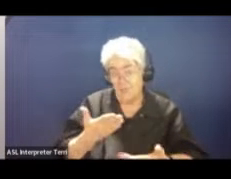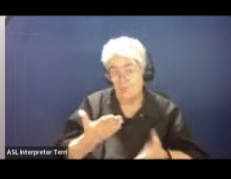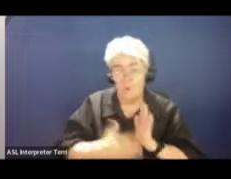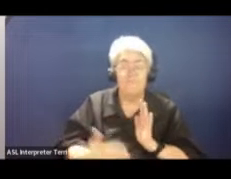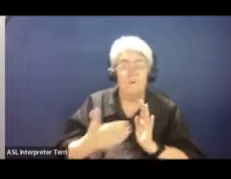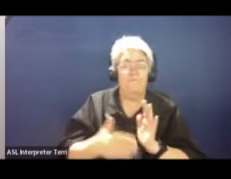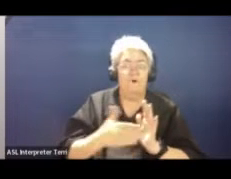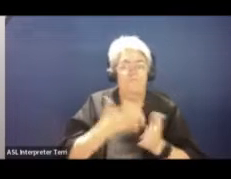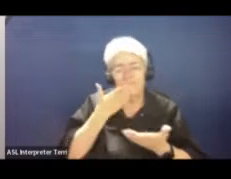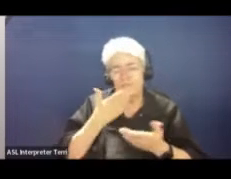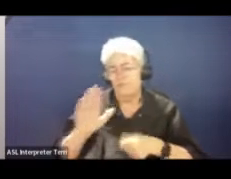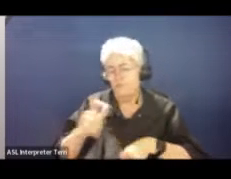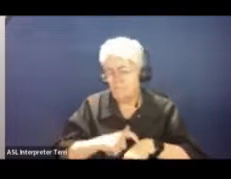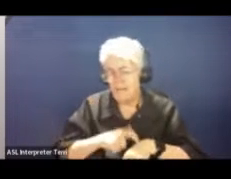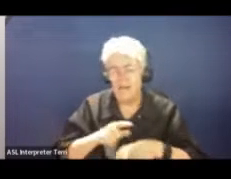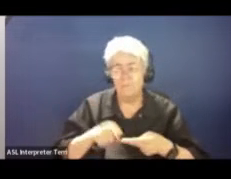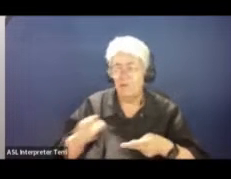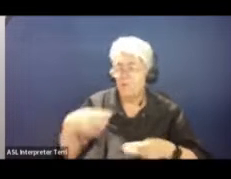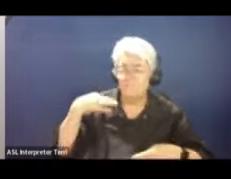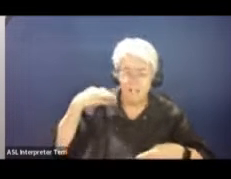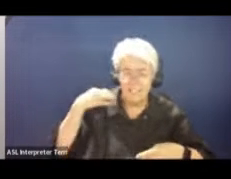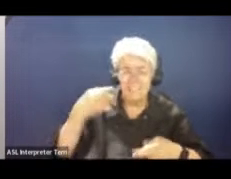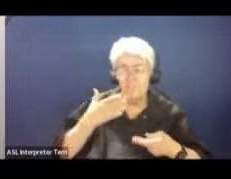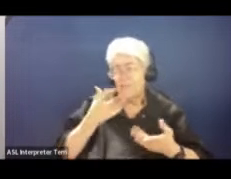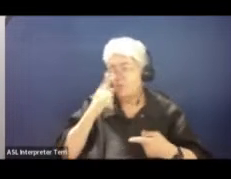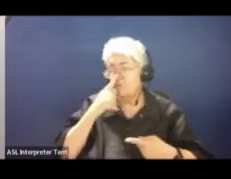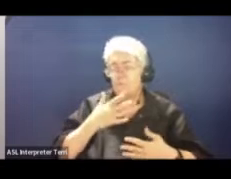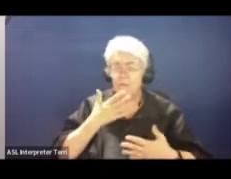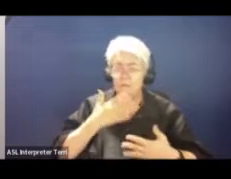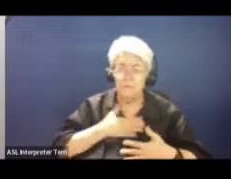time. This is voluntary. Thank you for your vulnerability. Thank you for being willing to